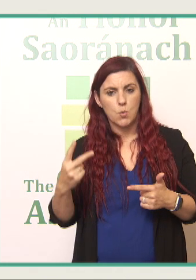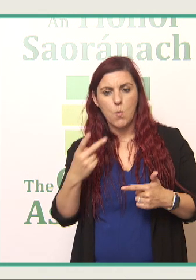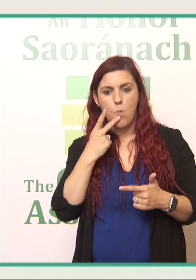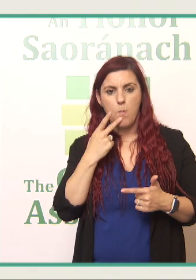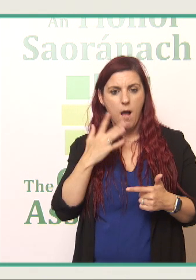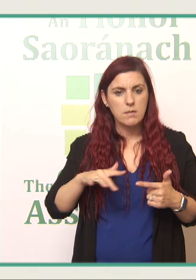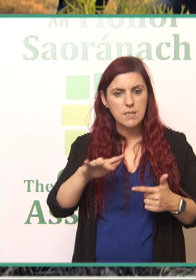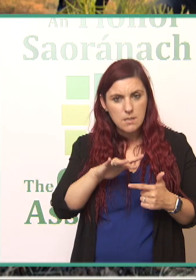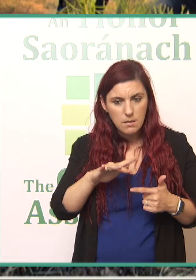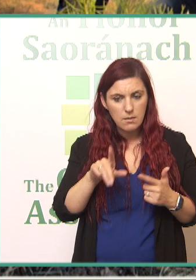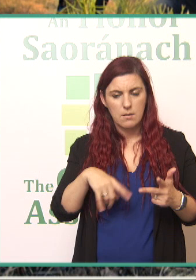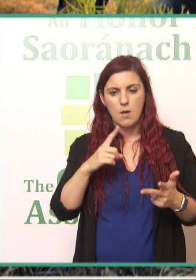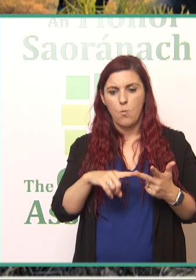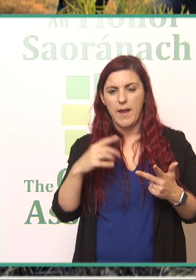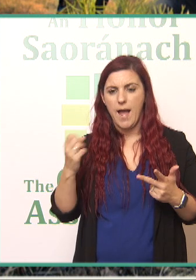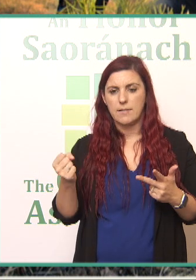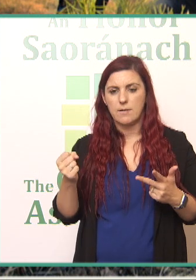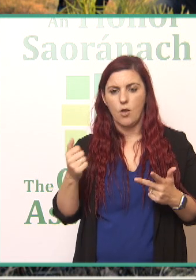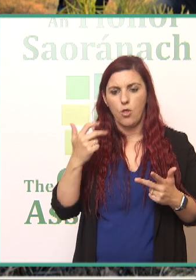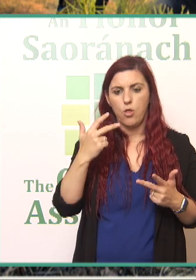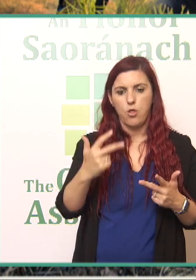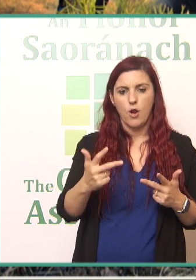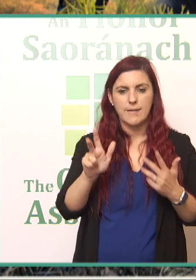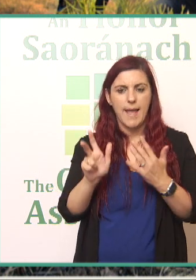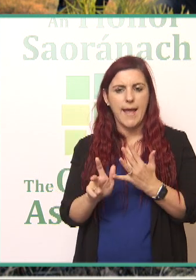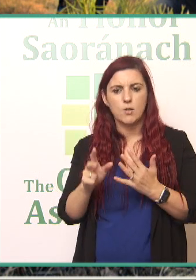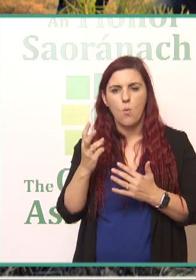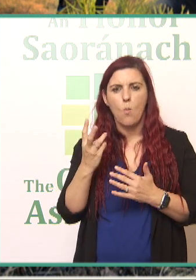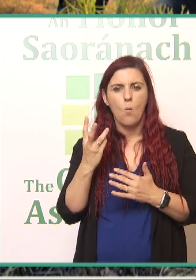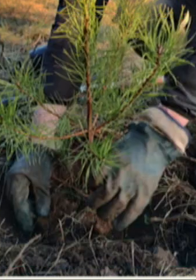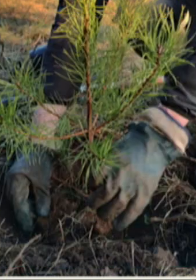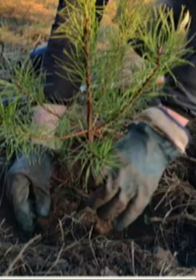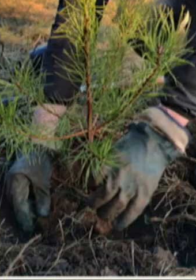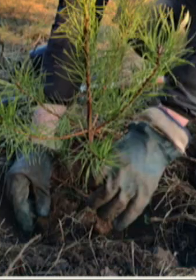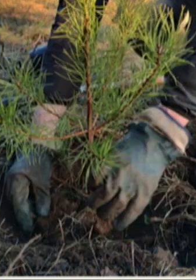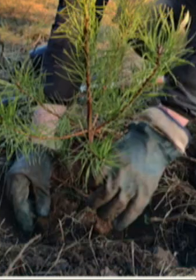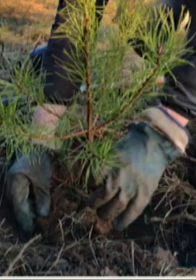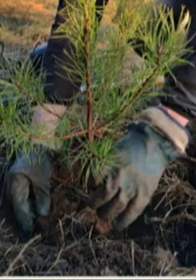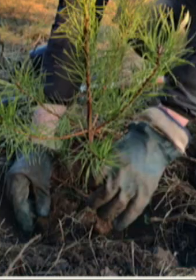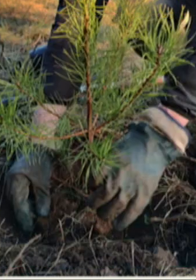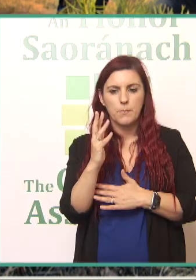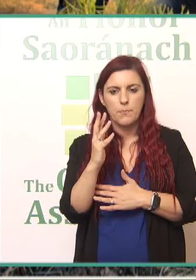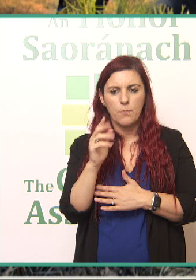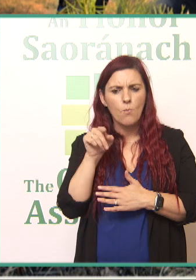the county we had 38 of these Woodlands with these rare burn Pines in them and that was just the tip